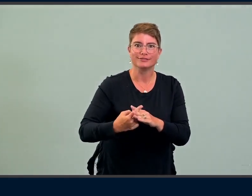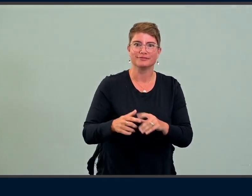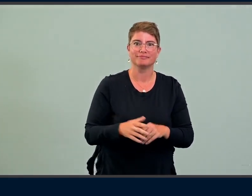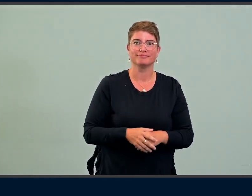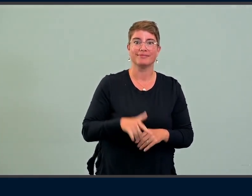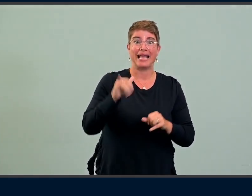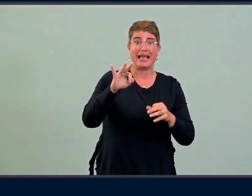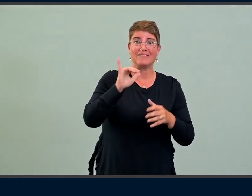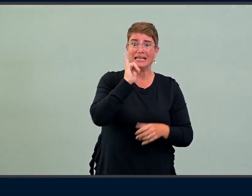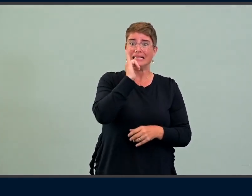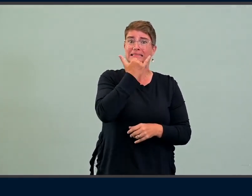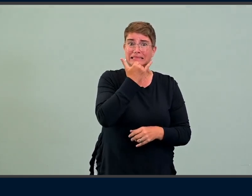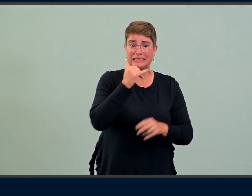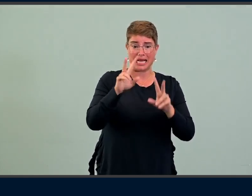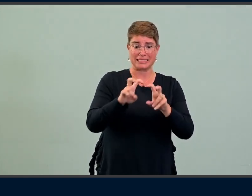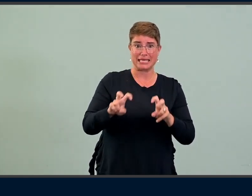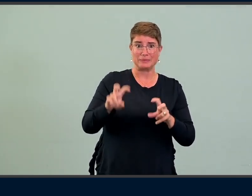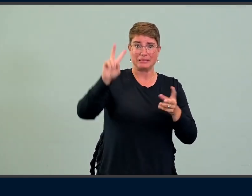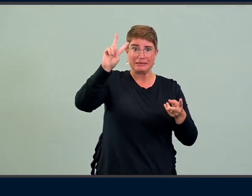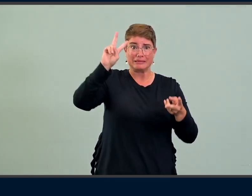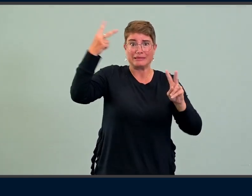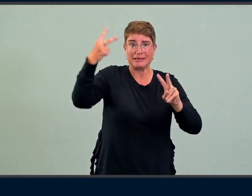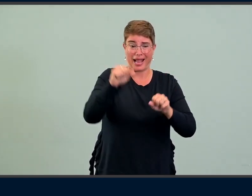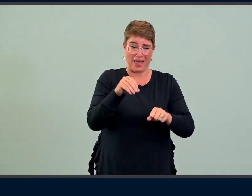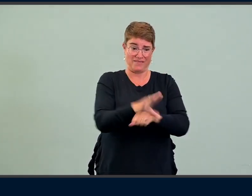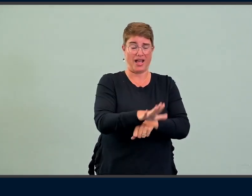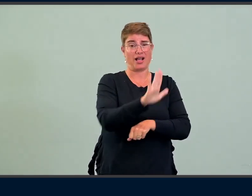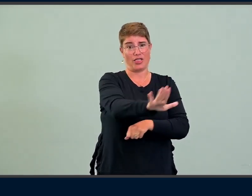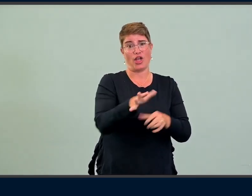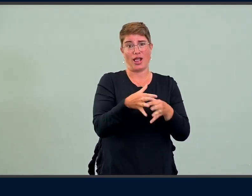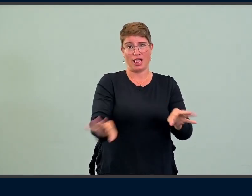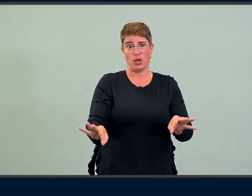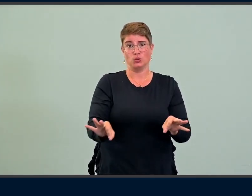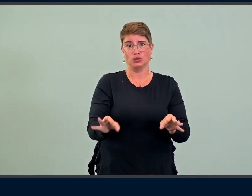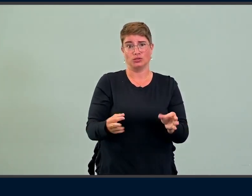How can we improve their language if we don't know where to start? If the